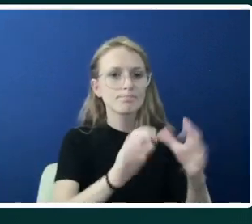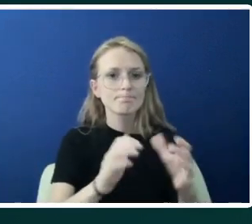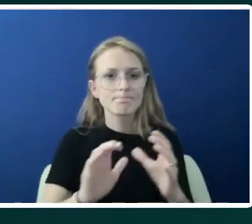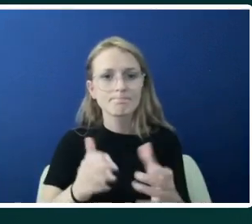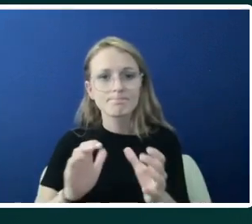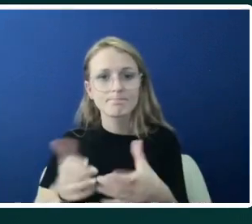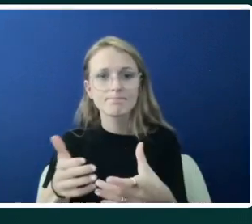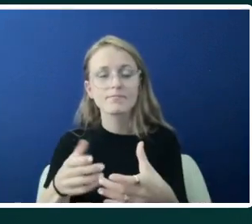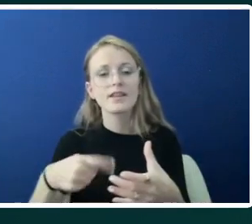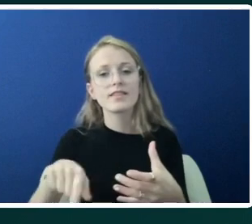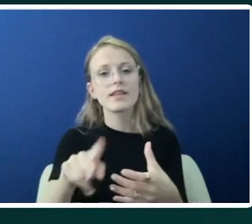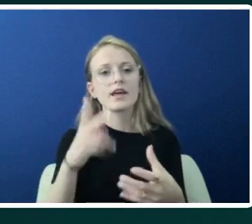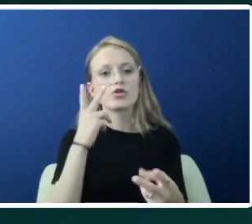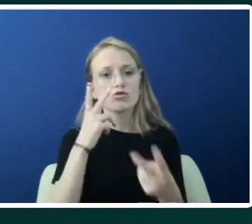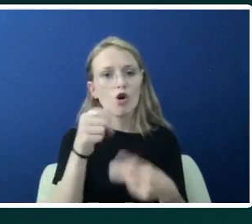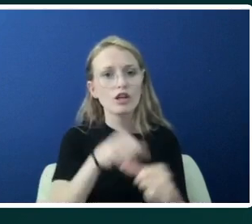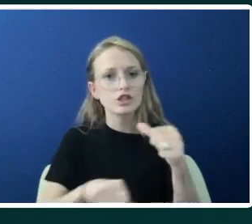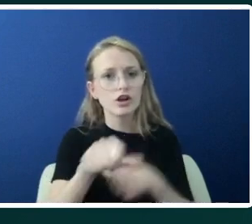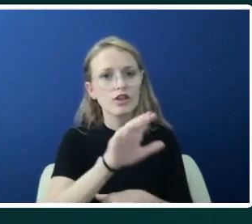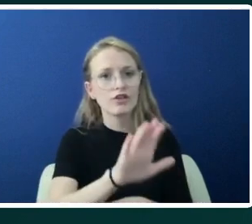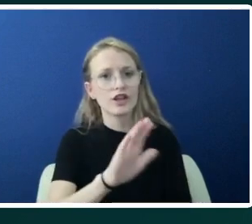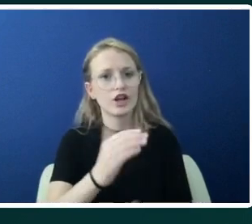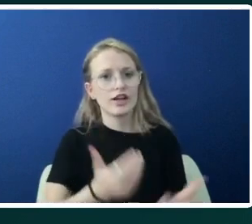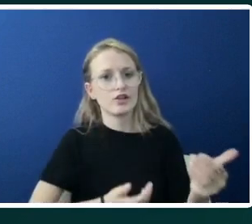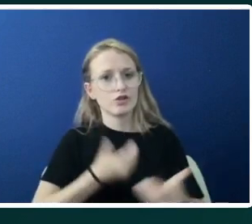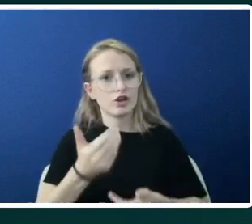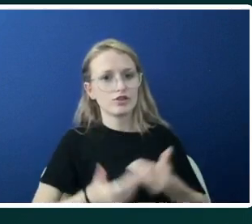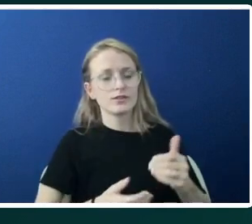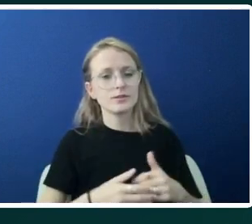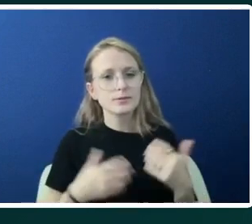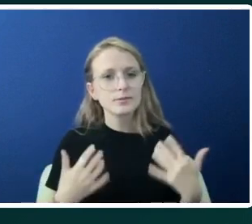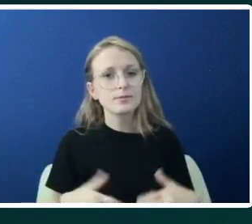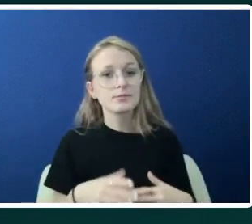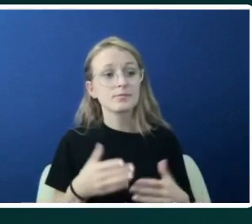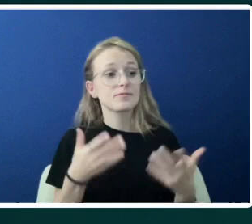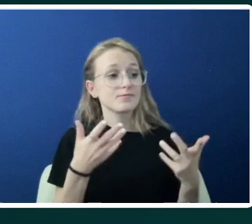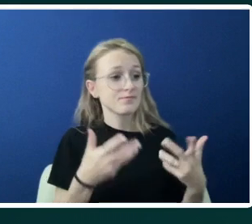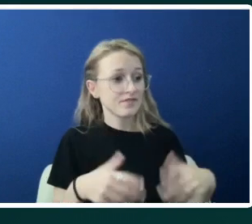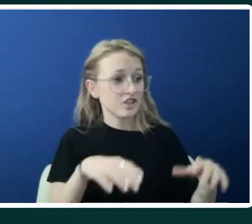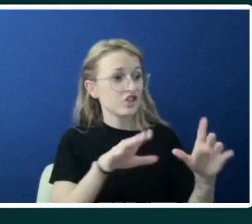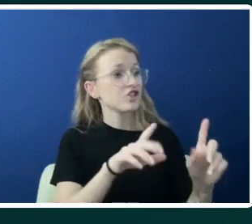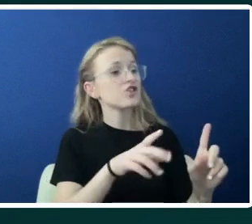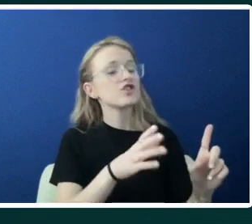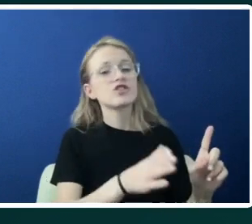see each other's introductions. And so, after that introduction stage, then the students got to start